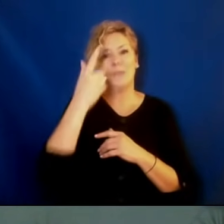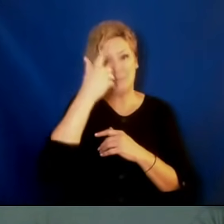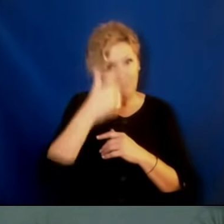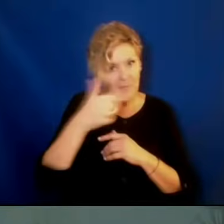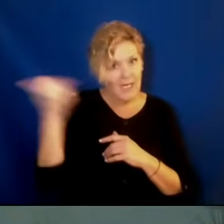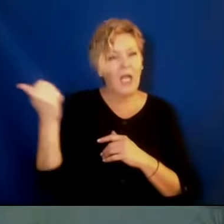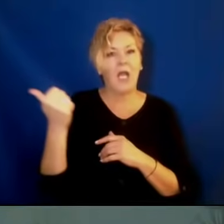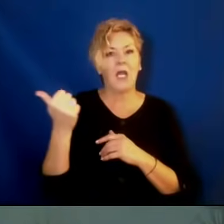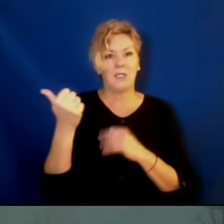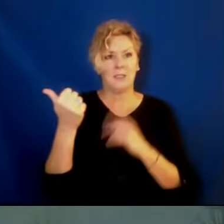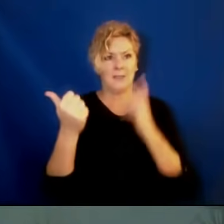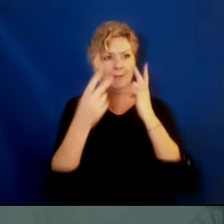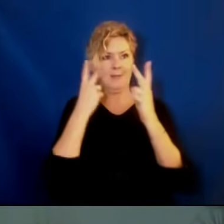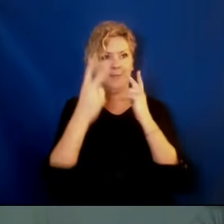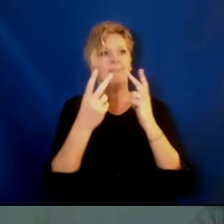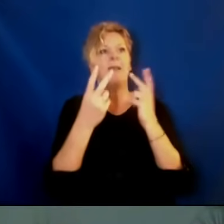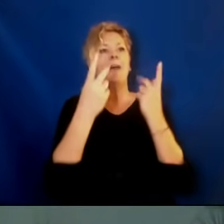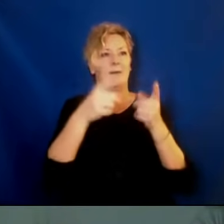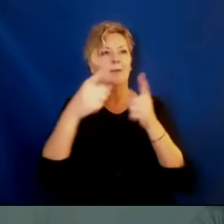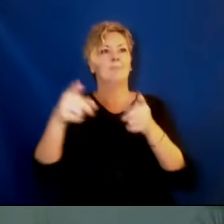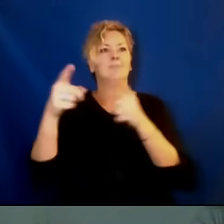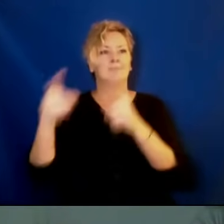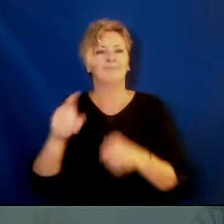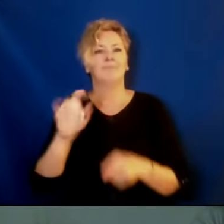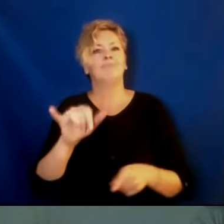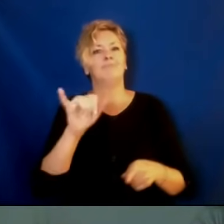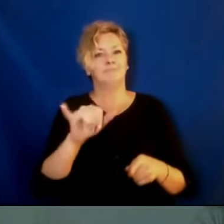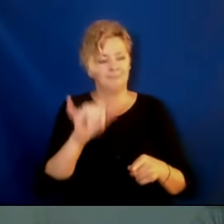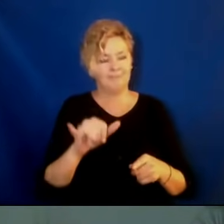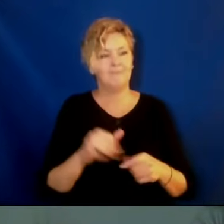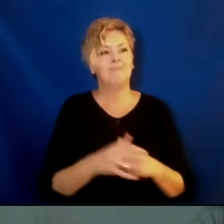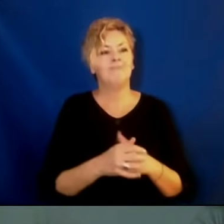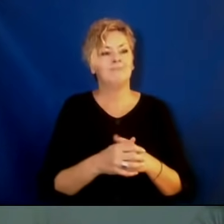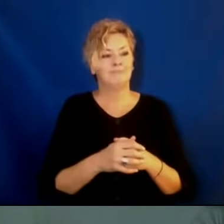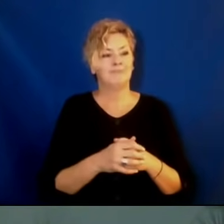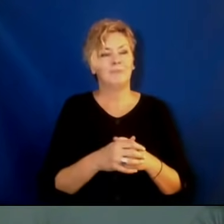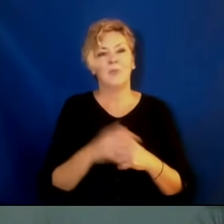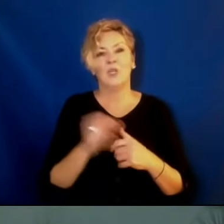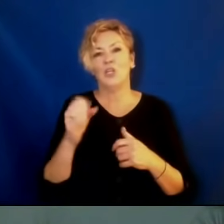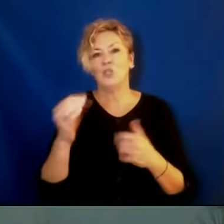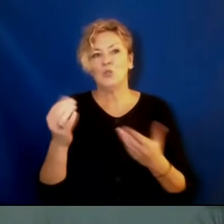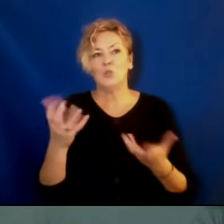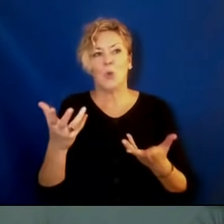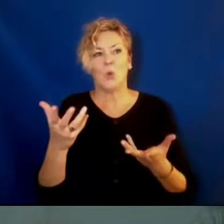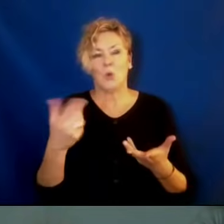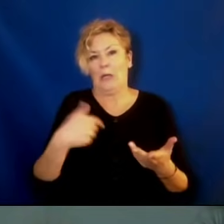look at where transmission is occurring and we address the problem. I think that is really important.